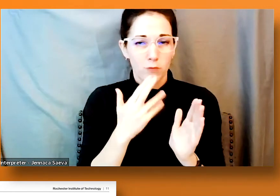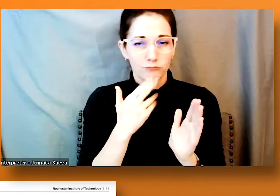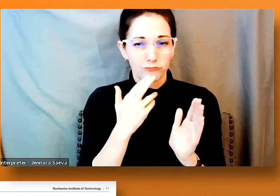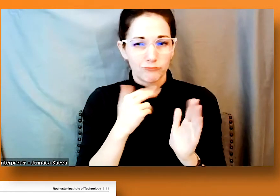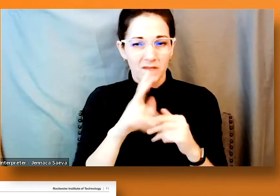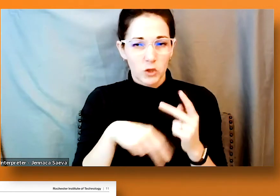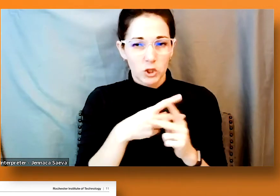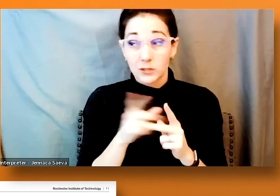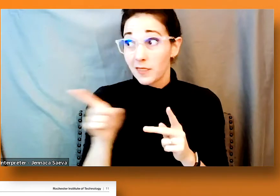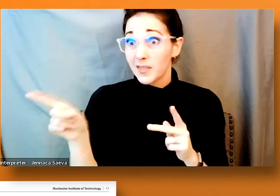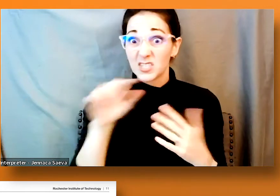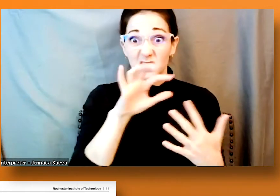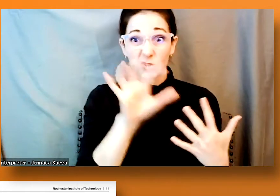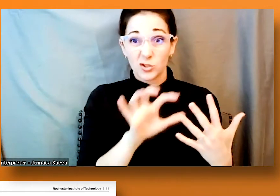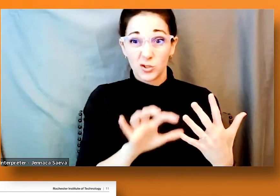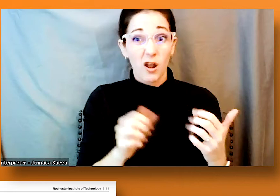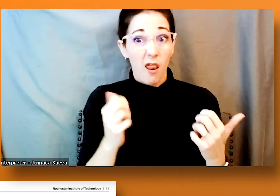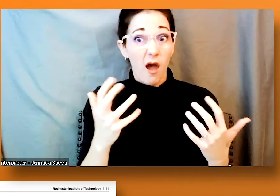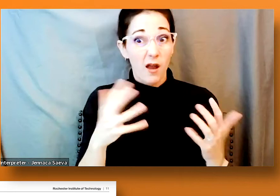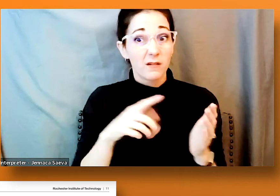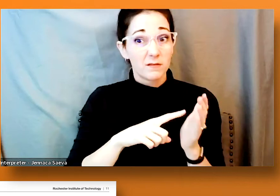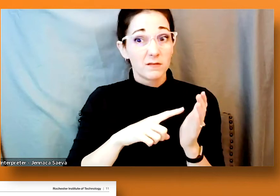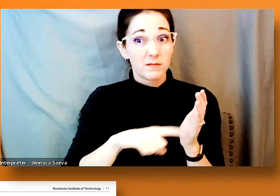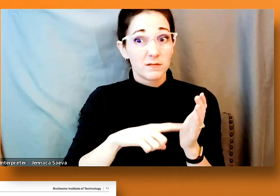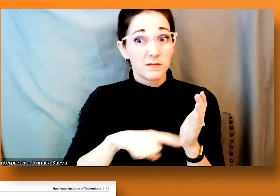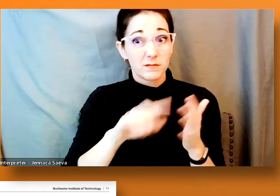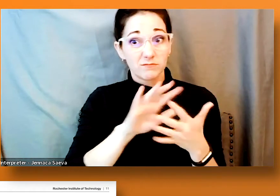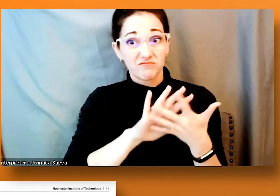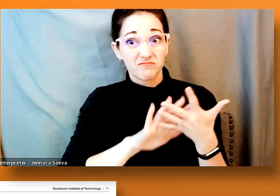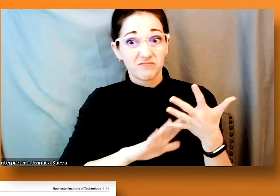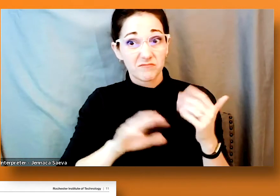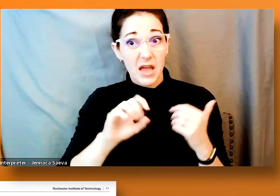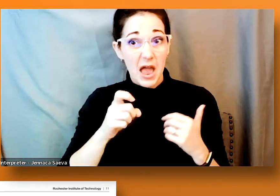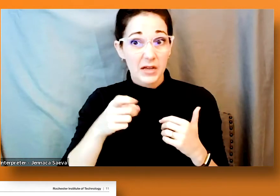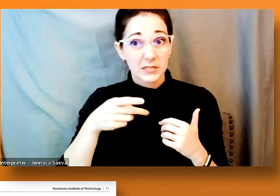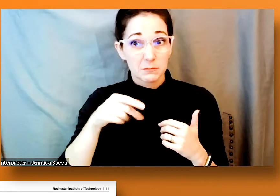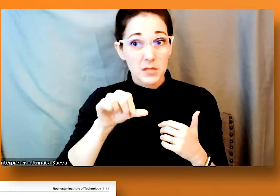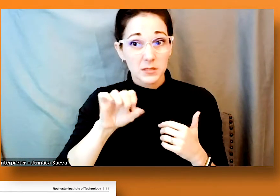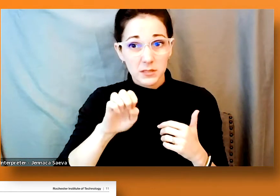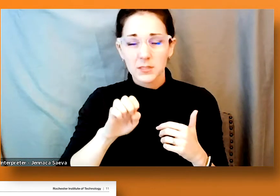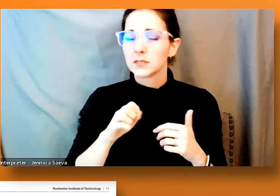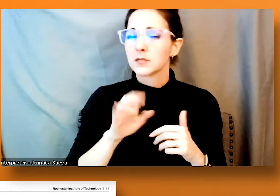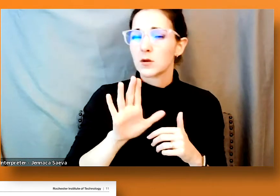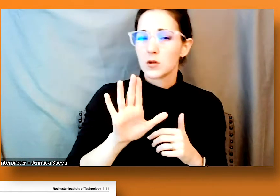This has a lot of expenses... the report on the screen.